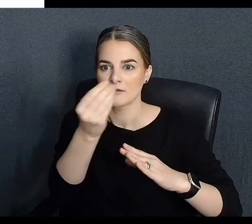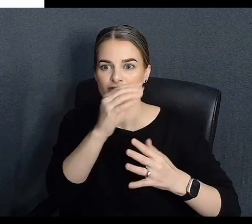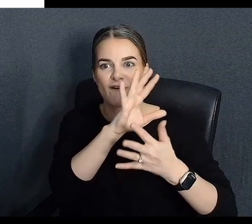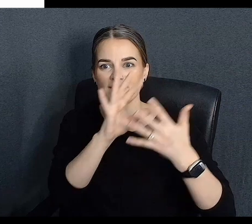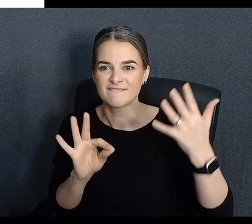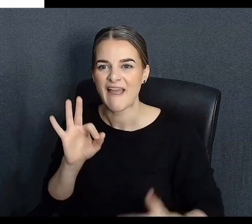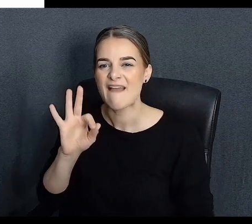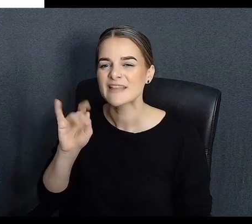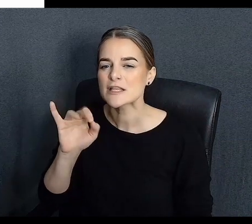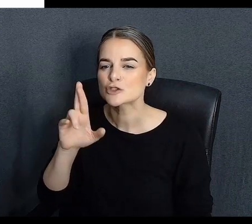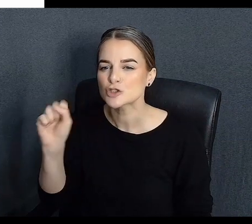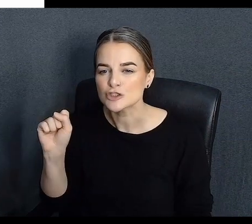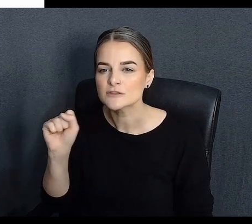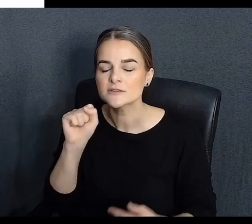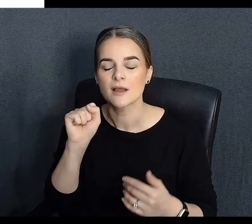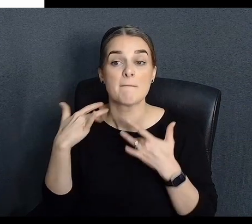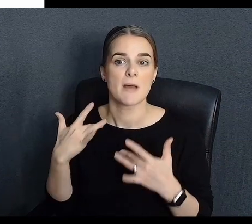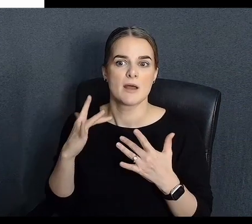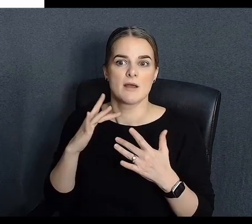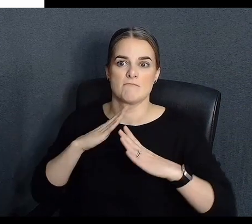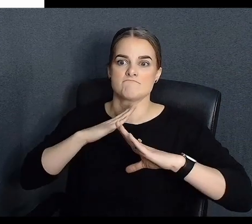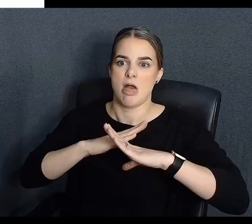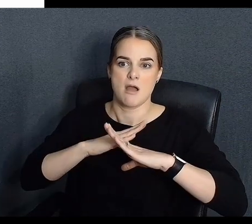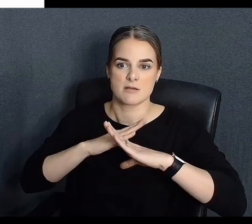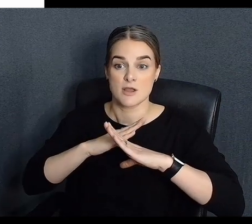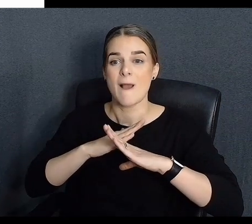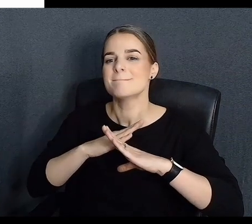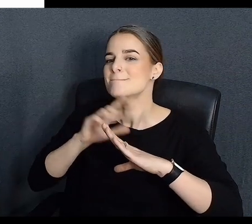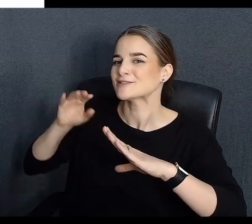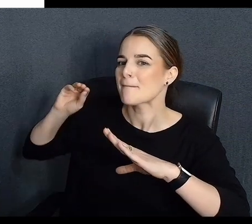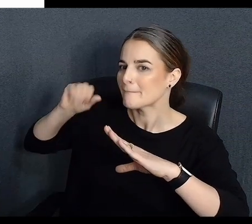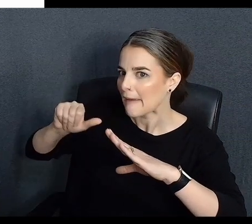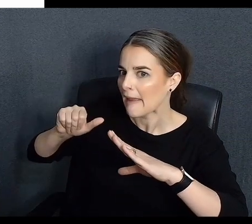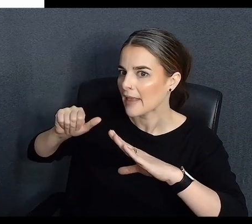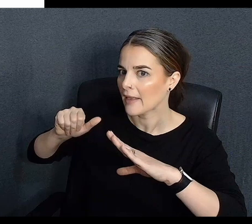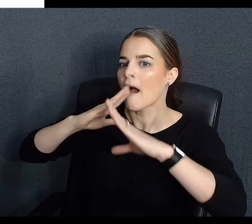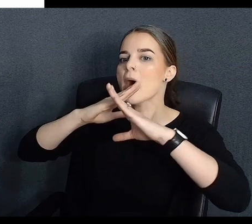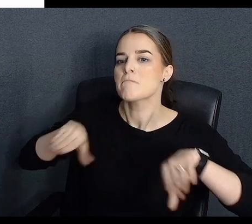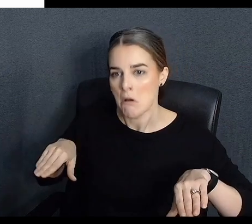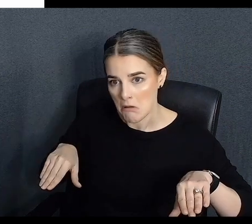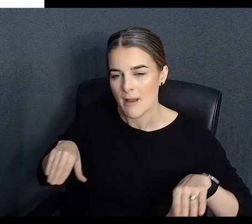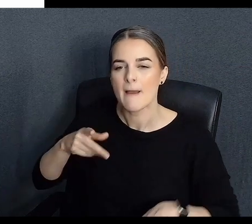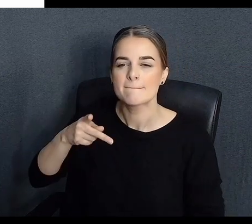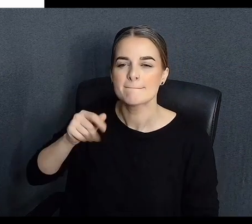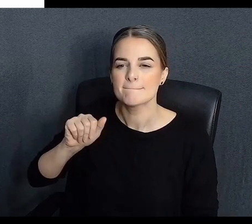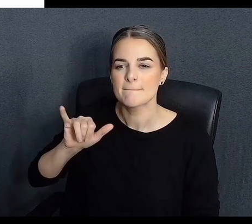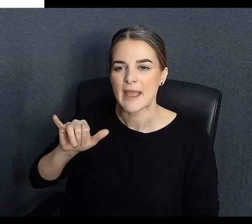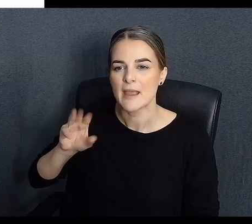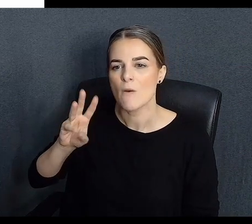A lot of times, that's offered behind a paywall. So you can pay out of pocket, then maybe like a small fee,